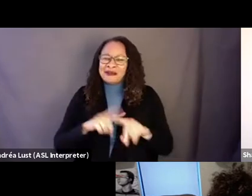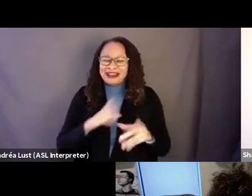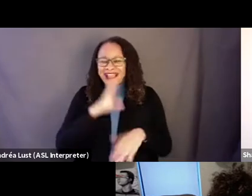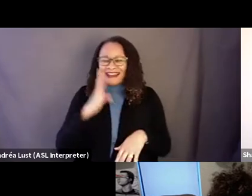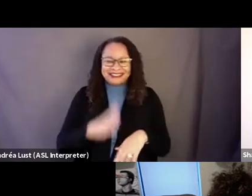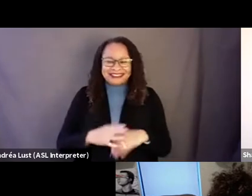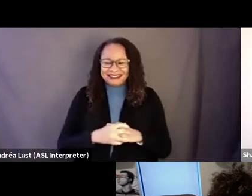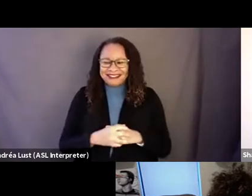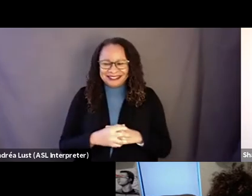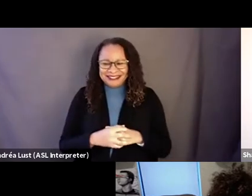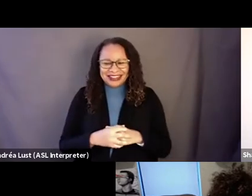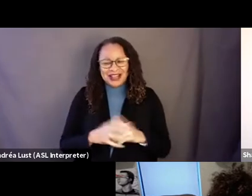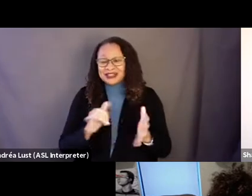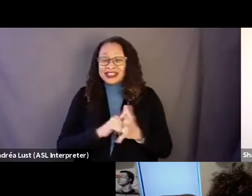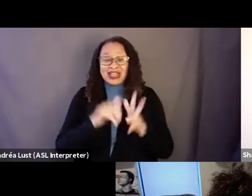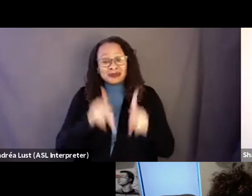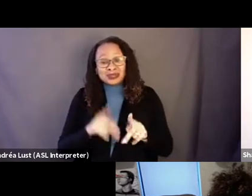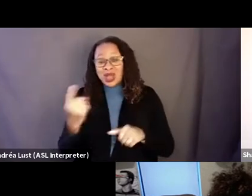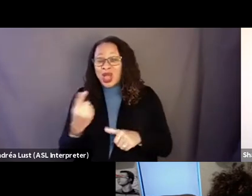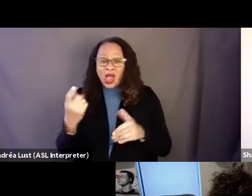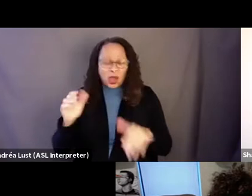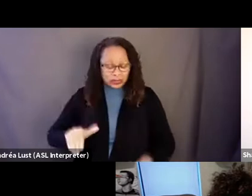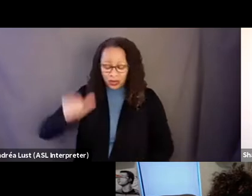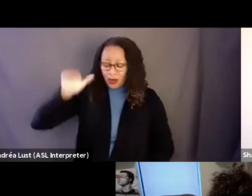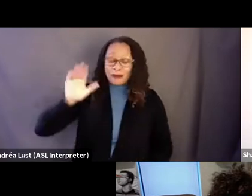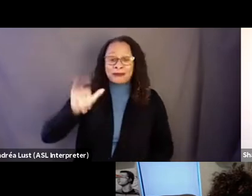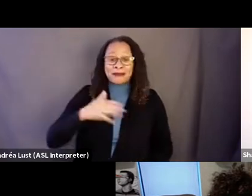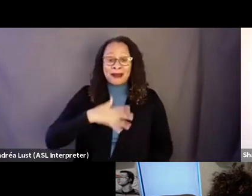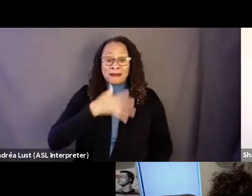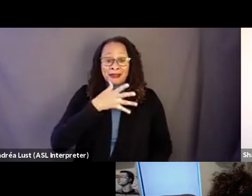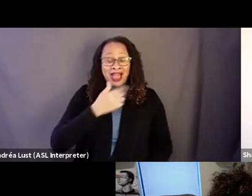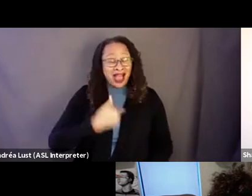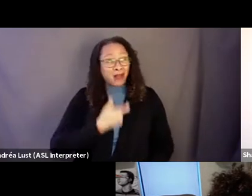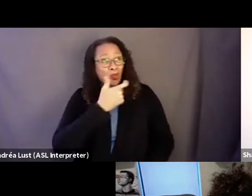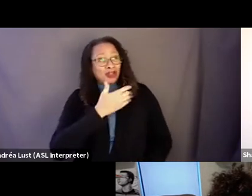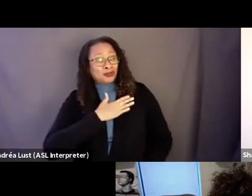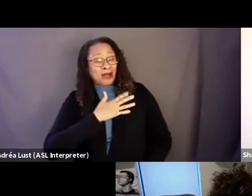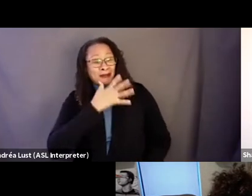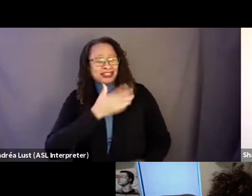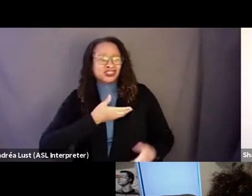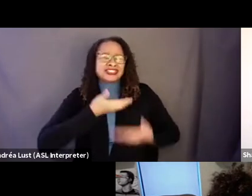I was just that person that I was always brought up by my mother, 'cause I watched my mother. My mother gave, gave, gave of herself